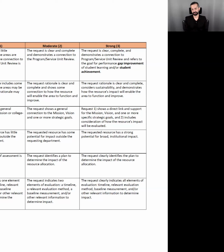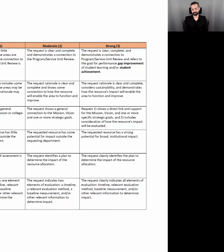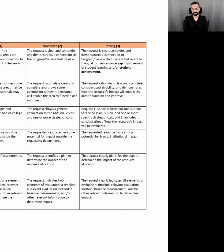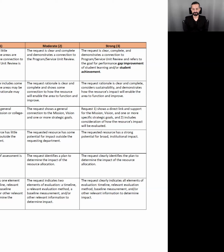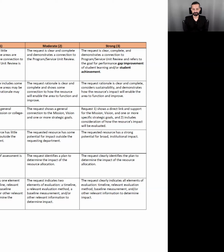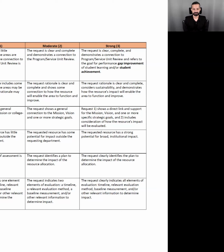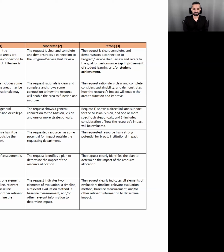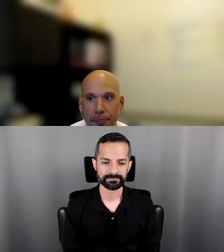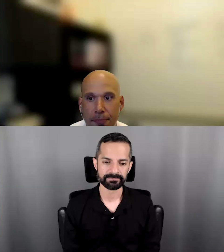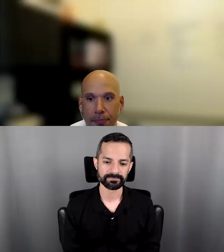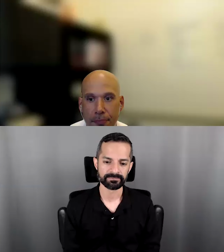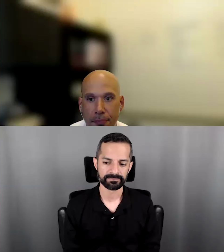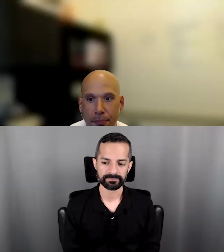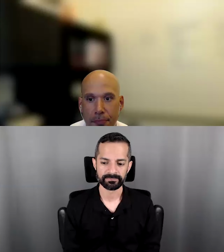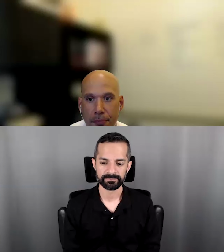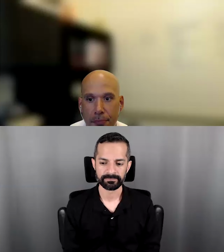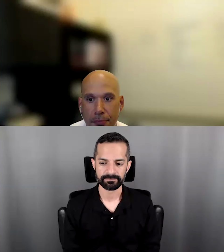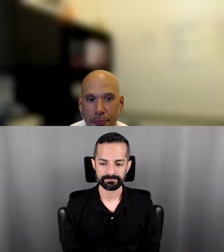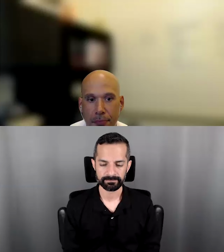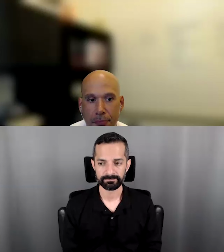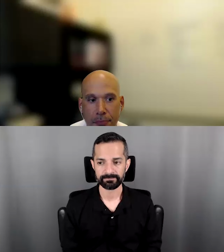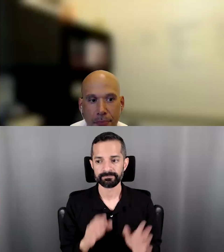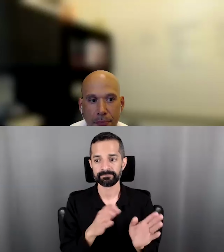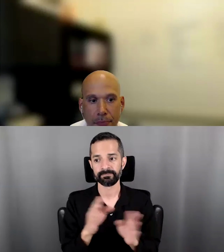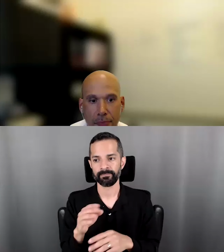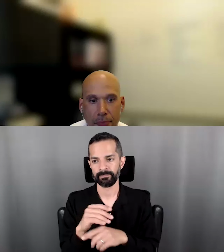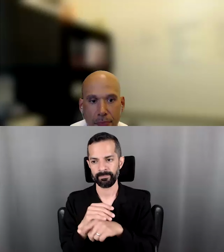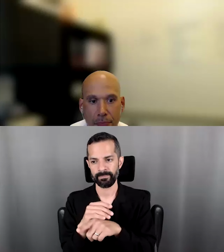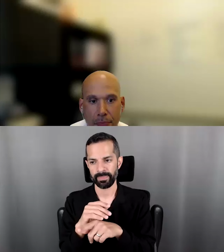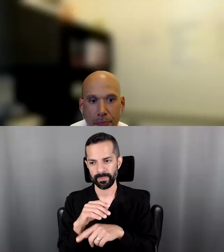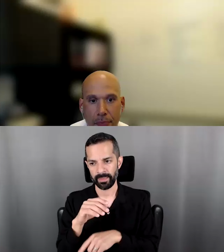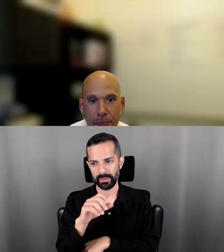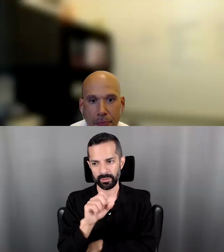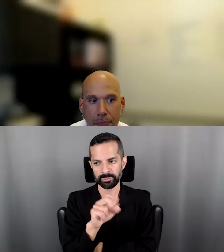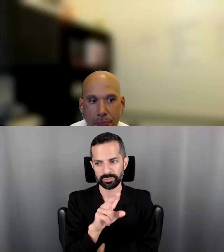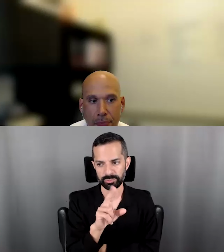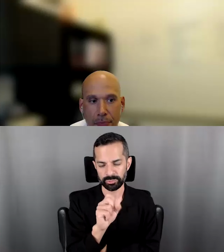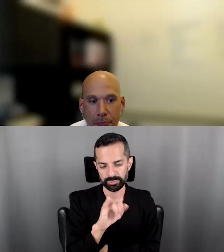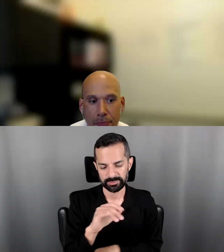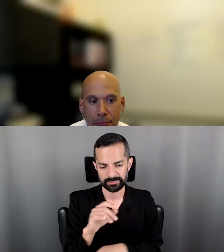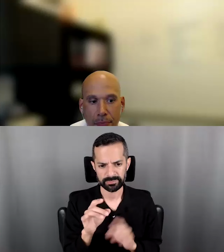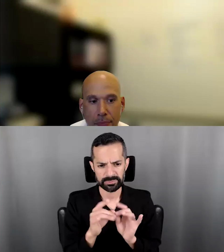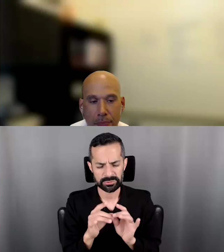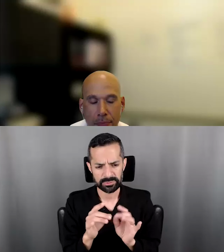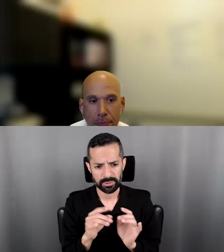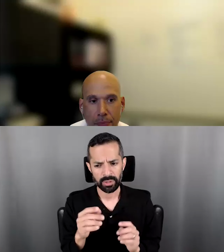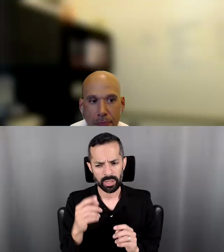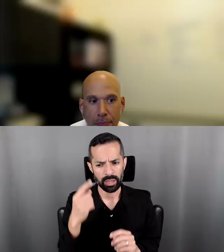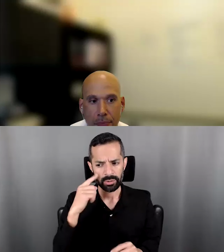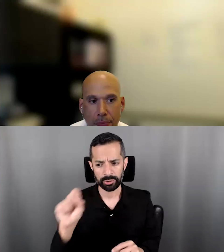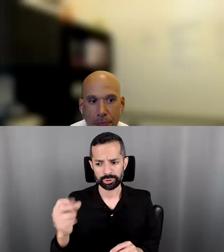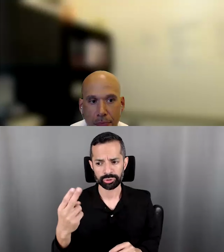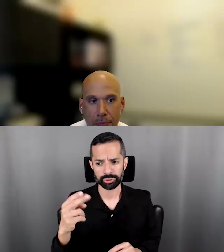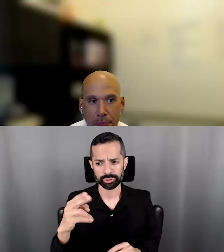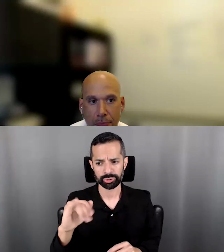And then Shirley had a question, regarding the relationship between program review